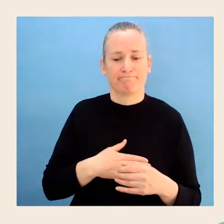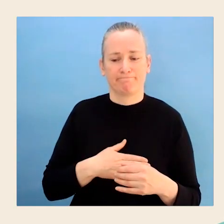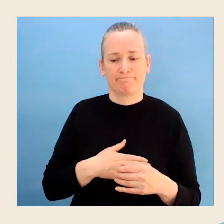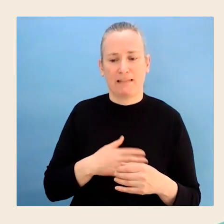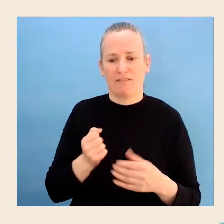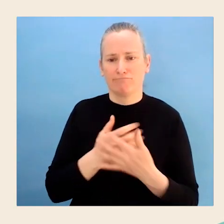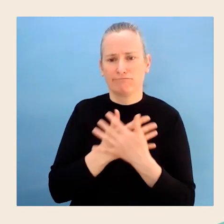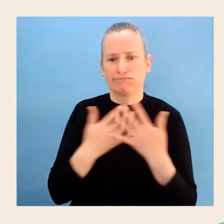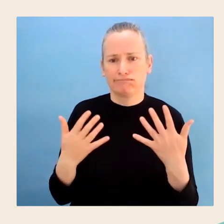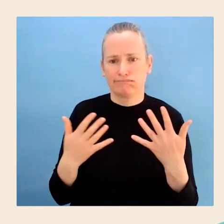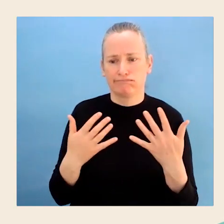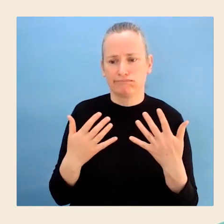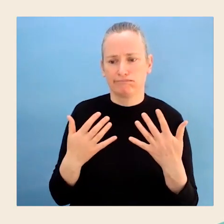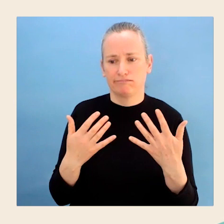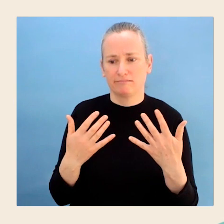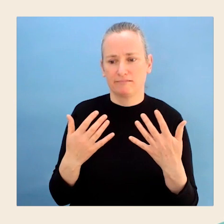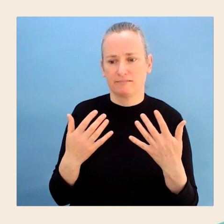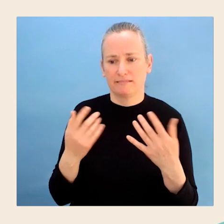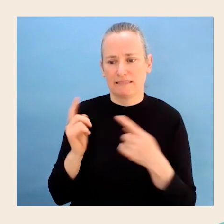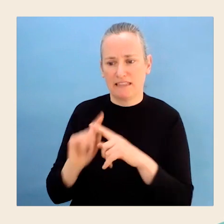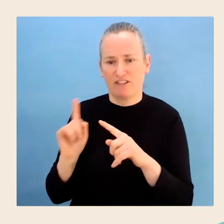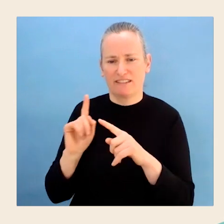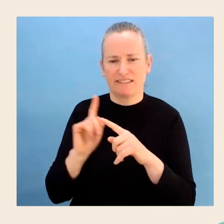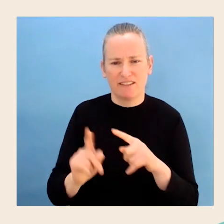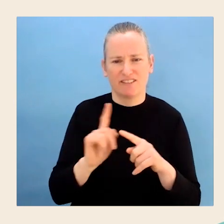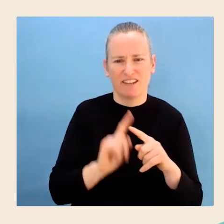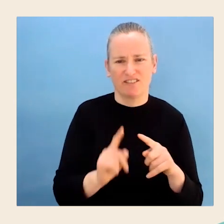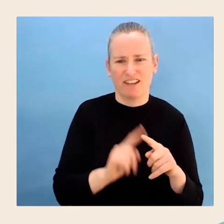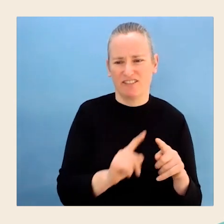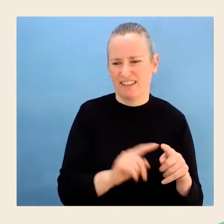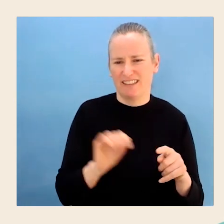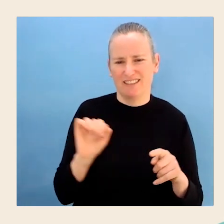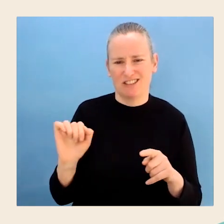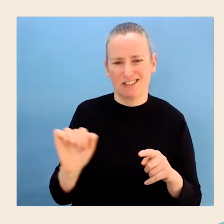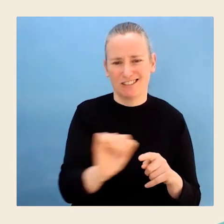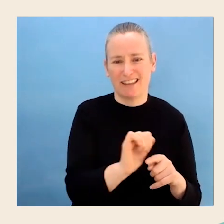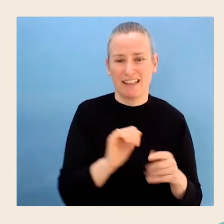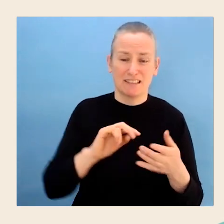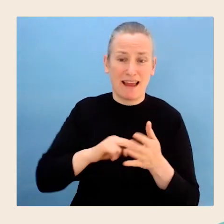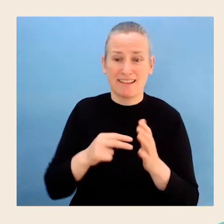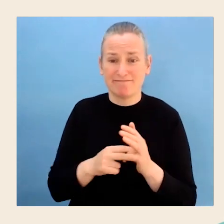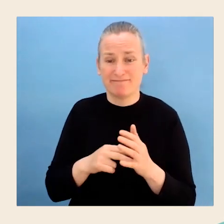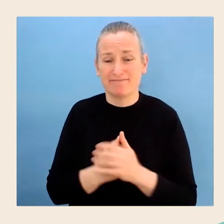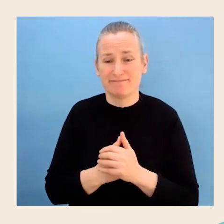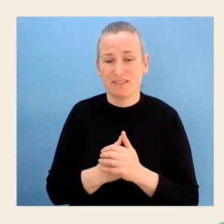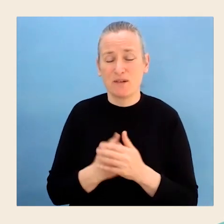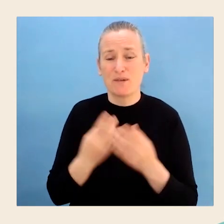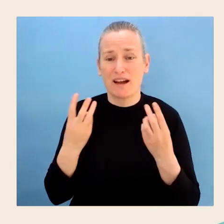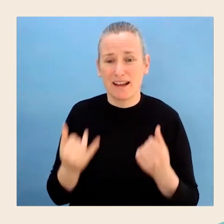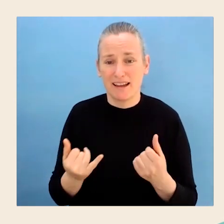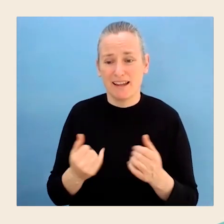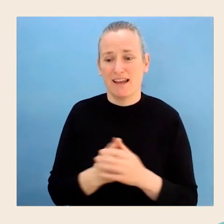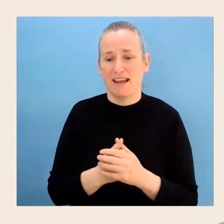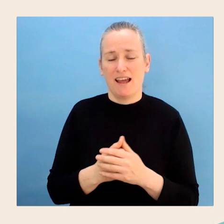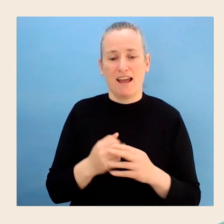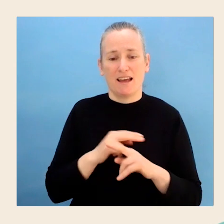There are so many pieces that are singular and I was trying to be intentional with that too because this is not a long book.